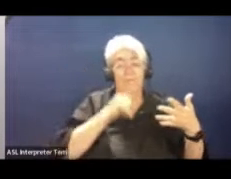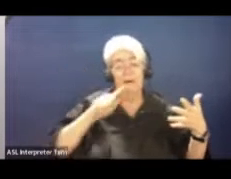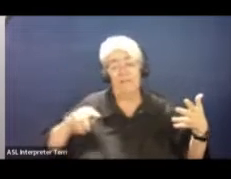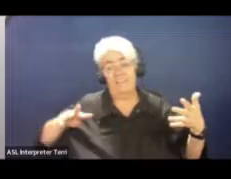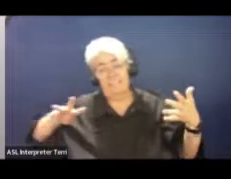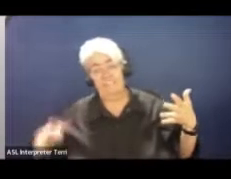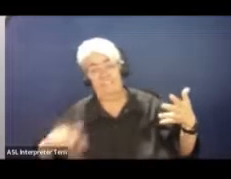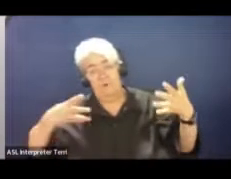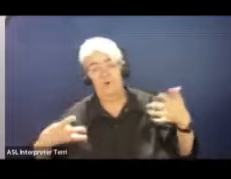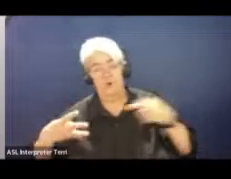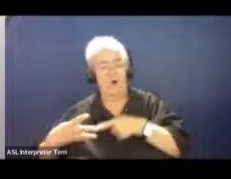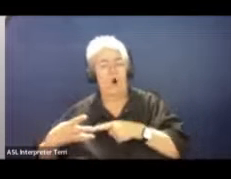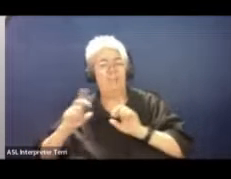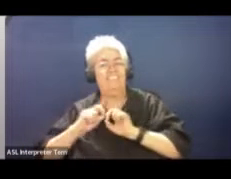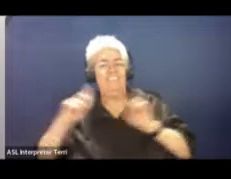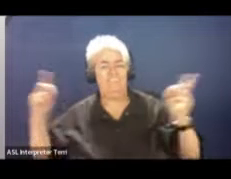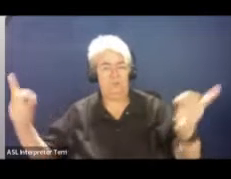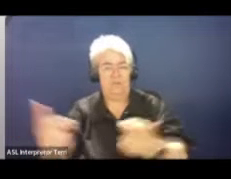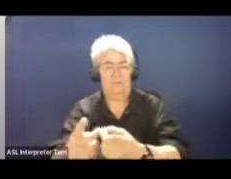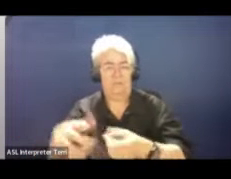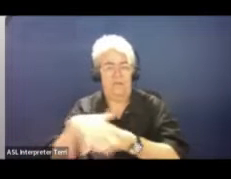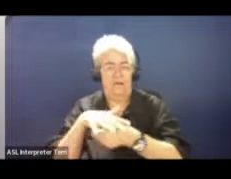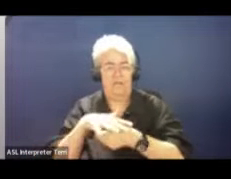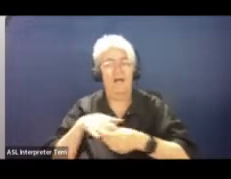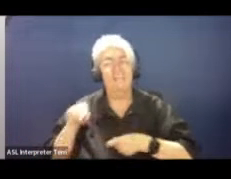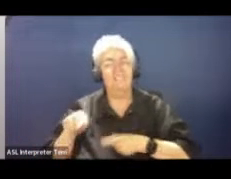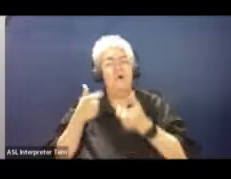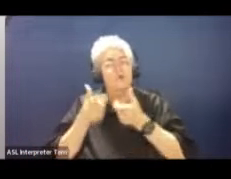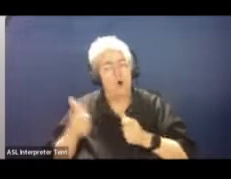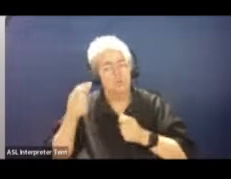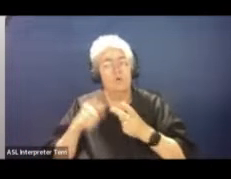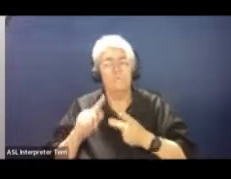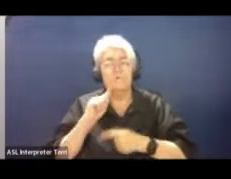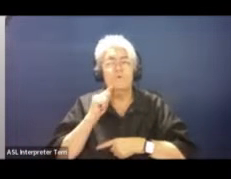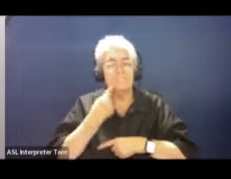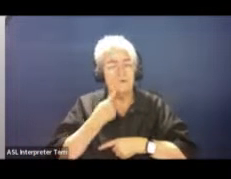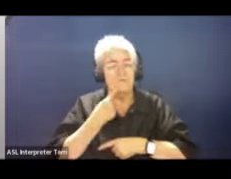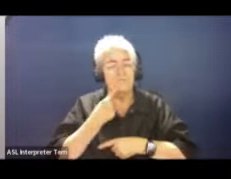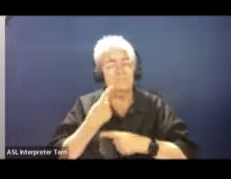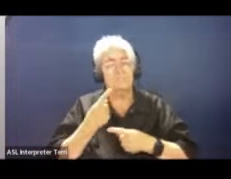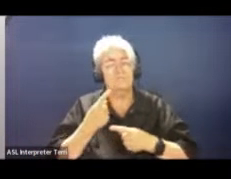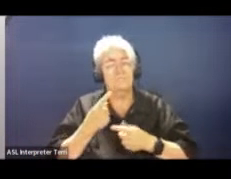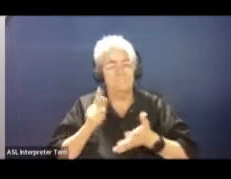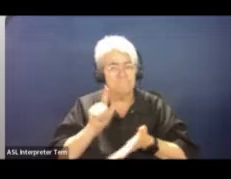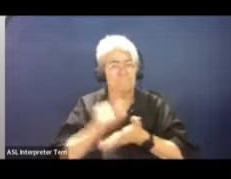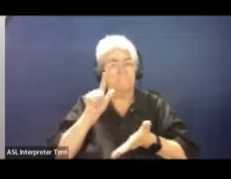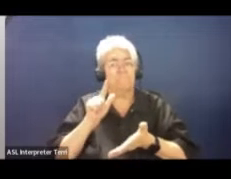these are larger, more serious legal convictions that people are facing. And therefore they